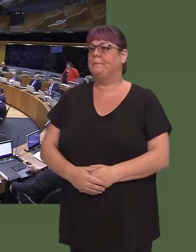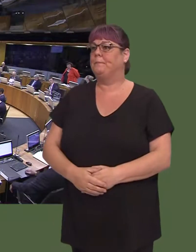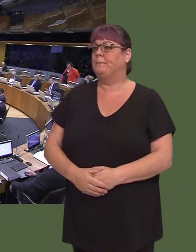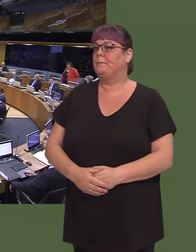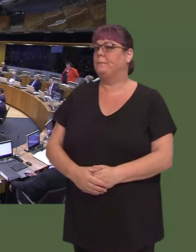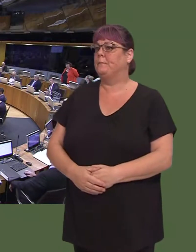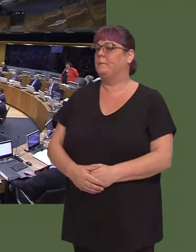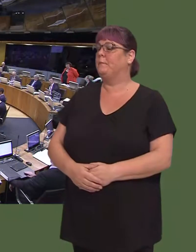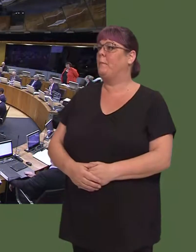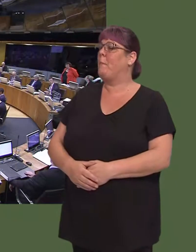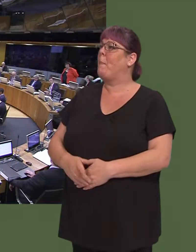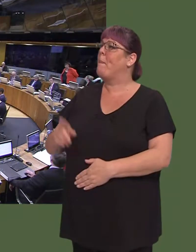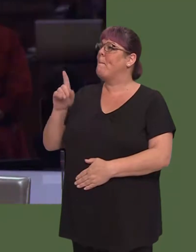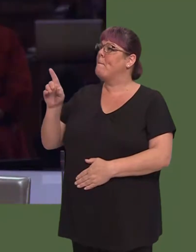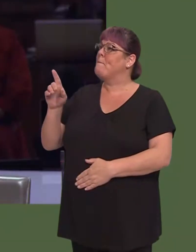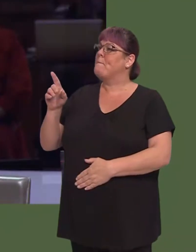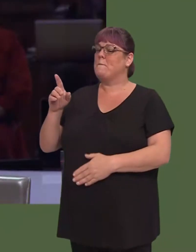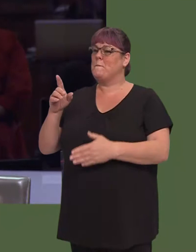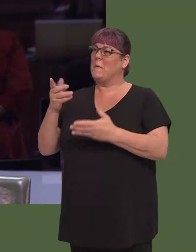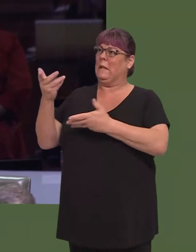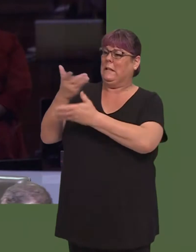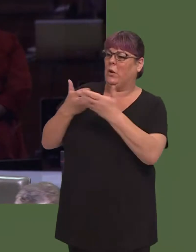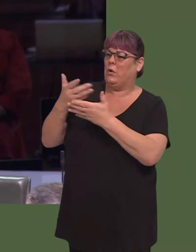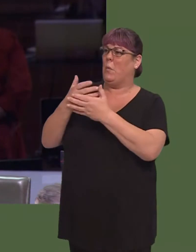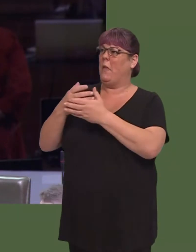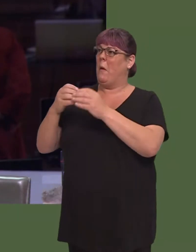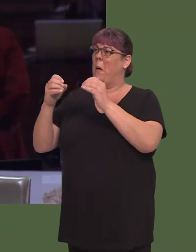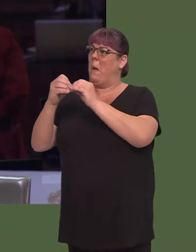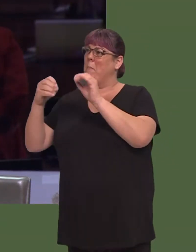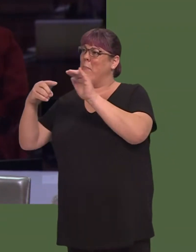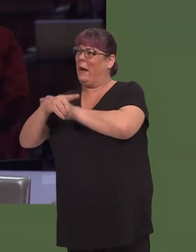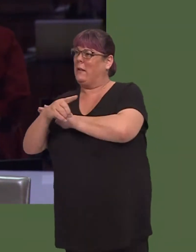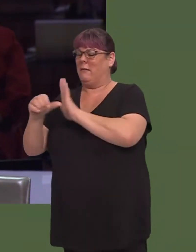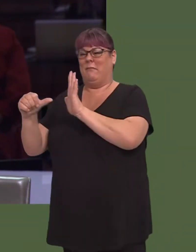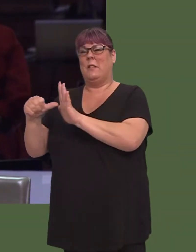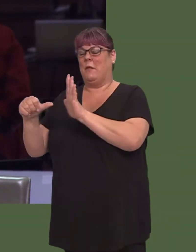First Minister, you continue to turn your back on the politics of progress in favour